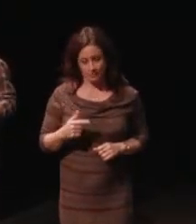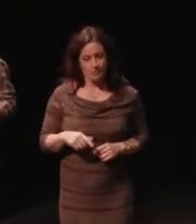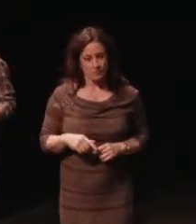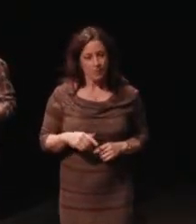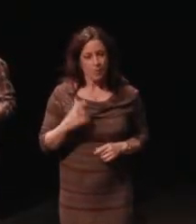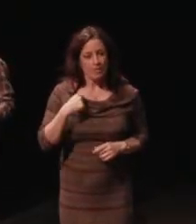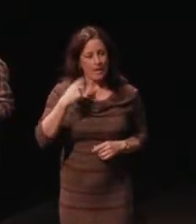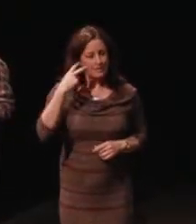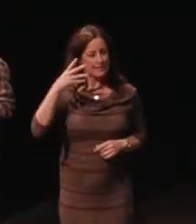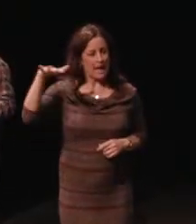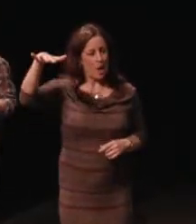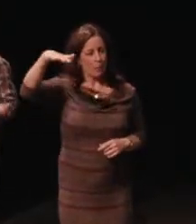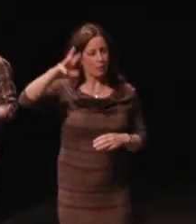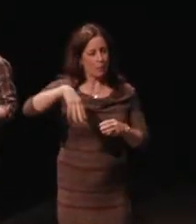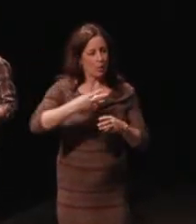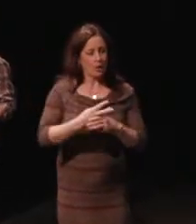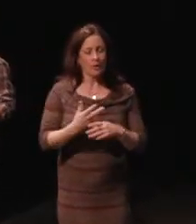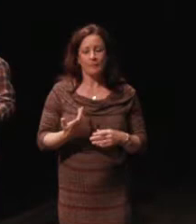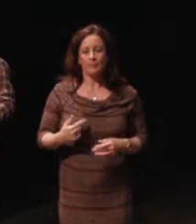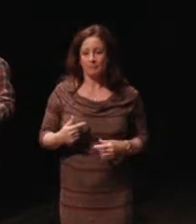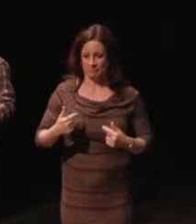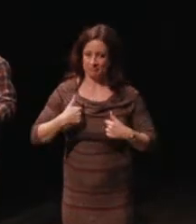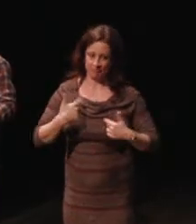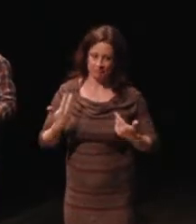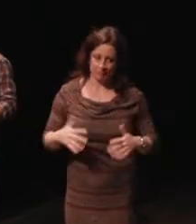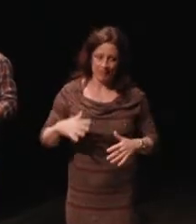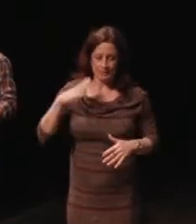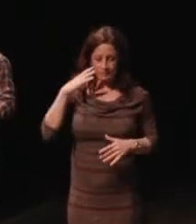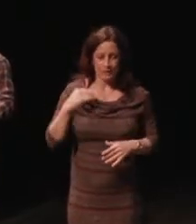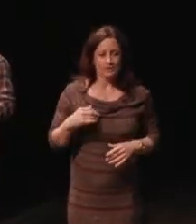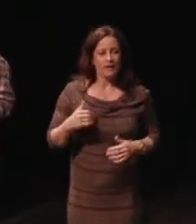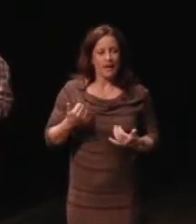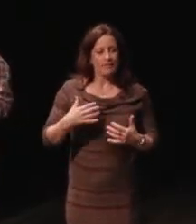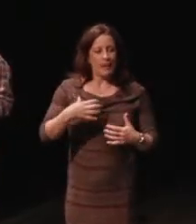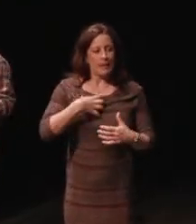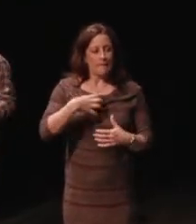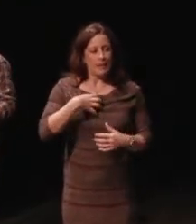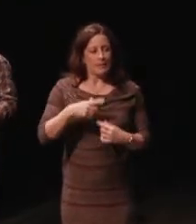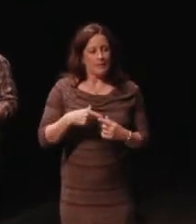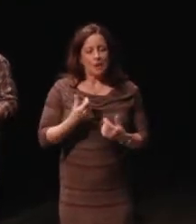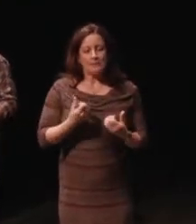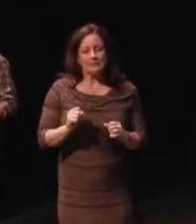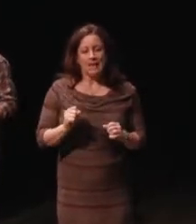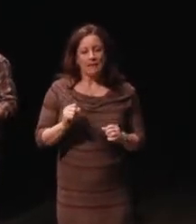and I've done this myself, is complain about save points or the lack thereof.